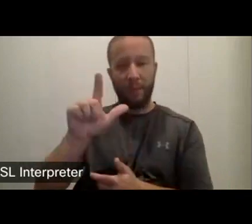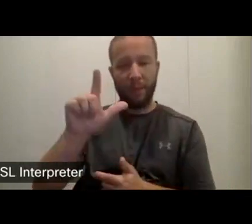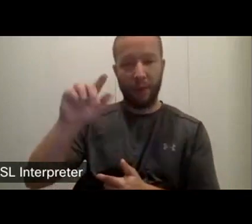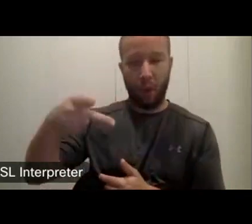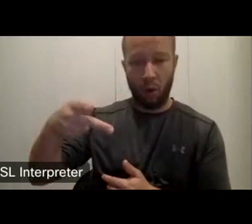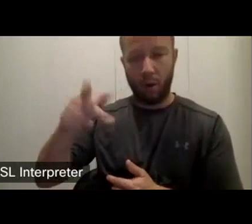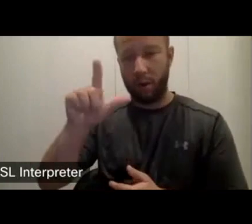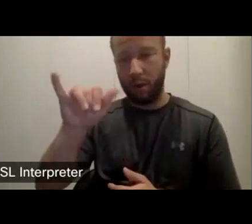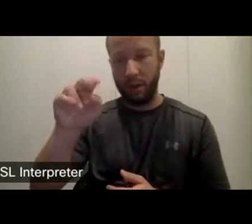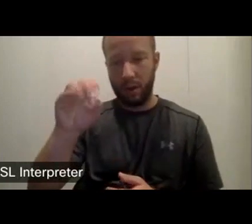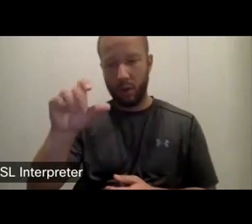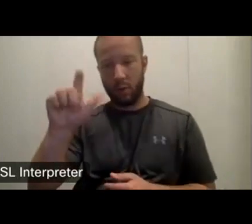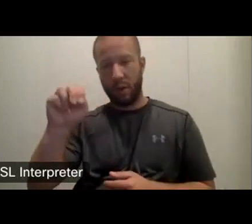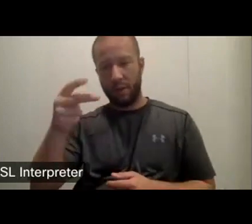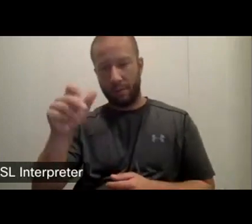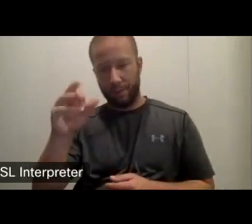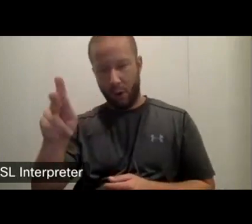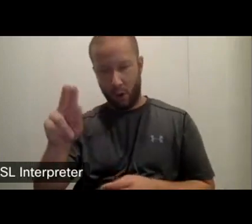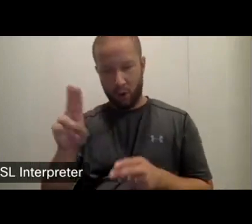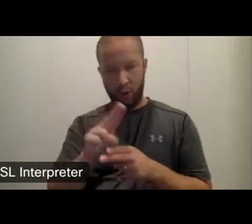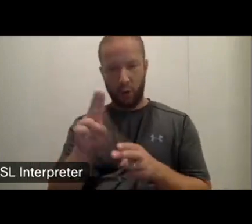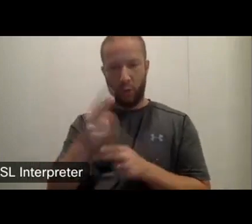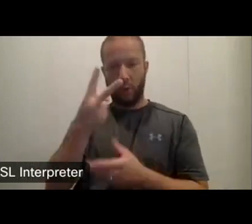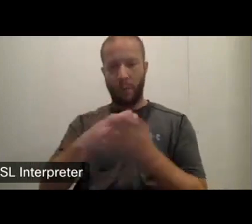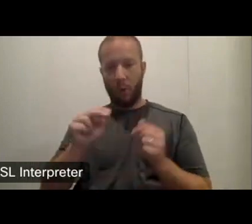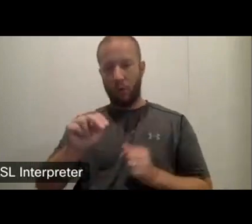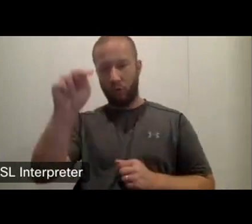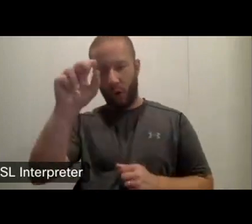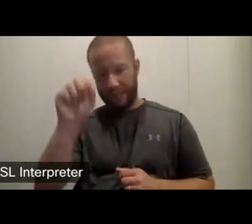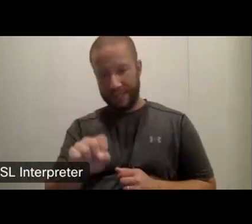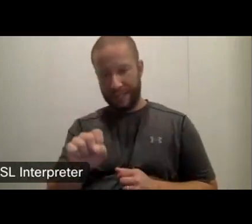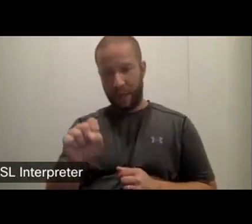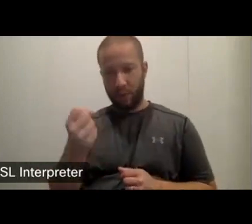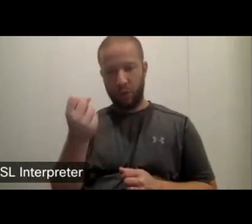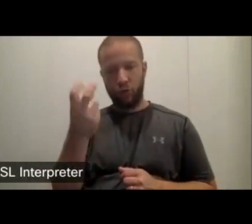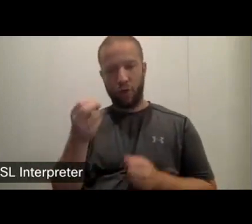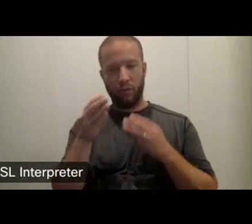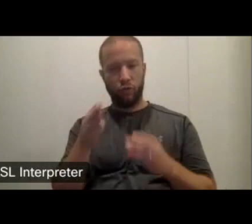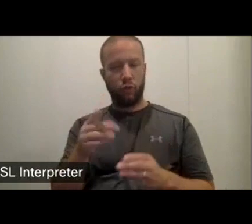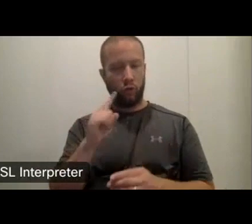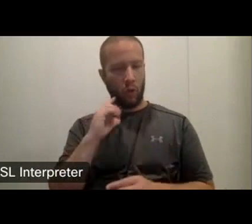leverages the 96 bus stops both north and south of the park at 12th Street would be a great addition